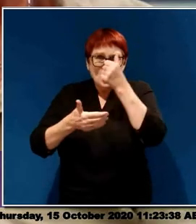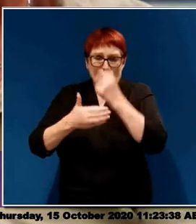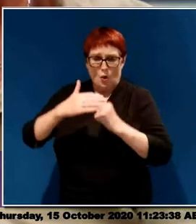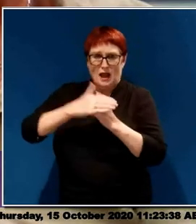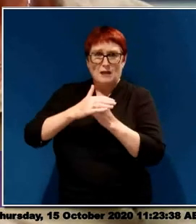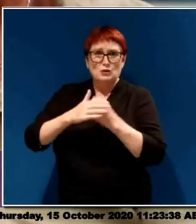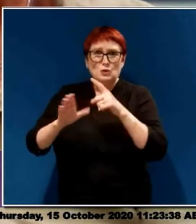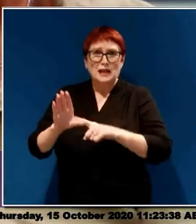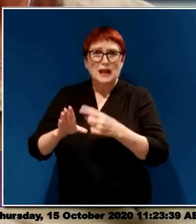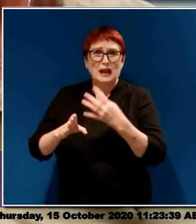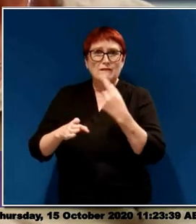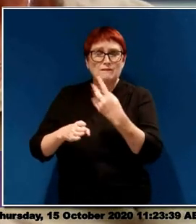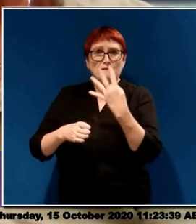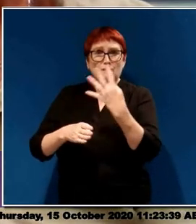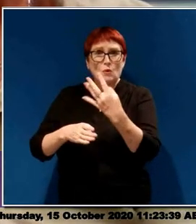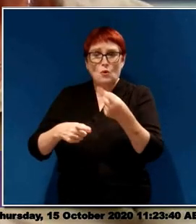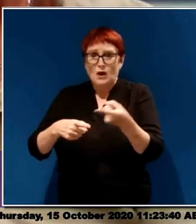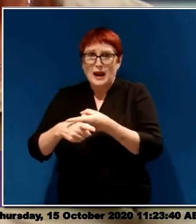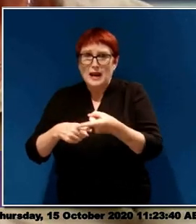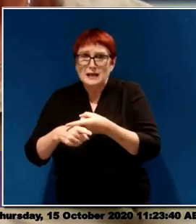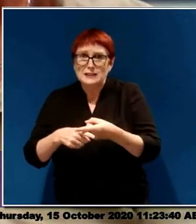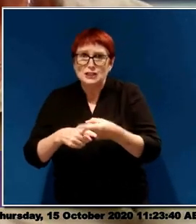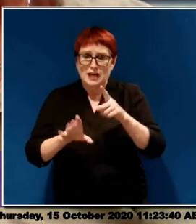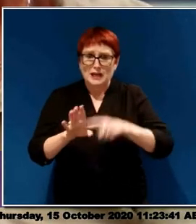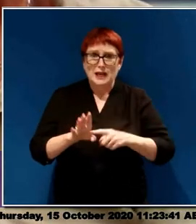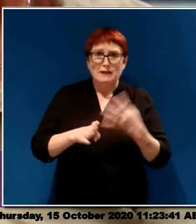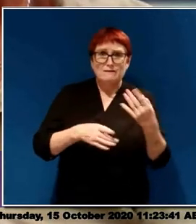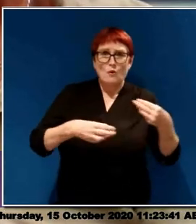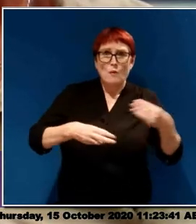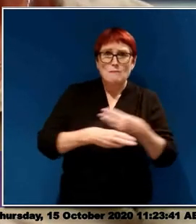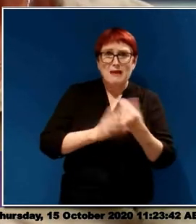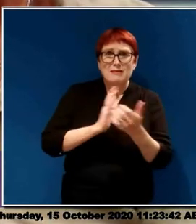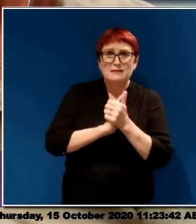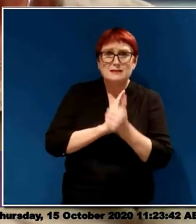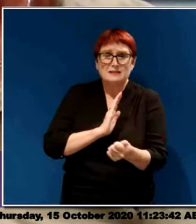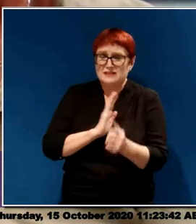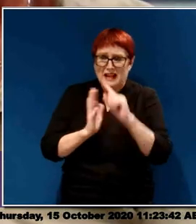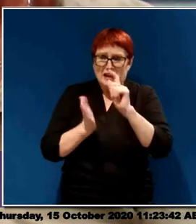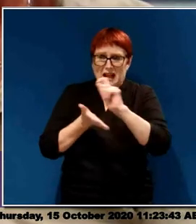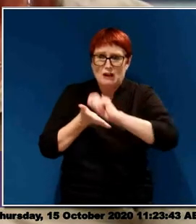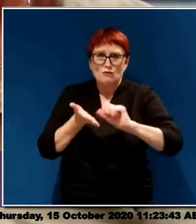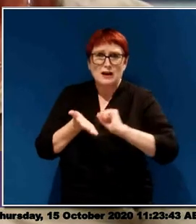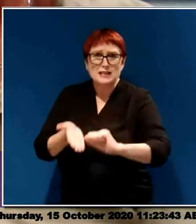own name, but you talk to Jack and he's just so eloquent in his speech and he's